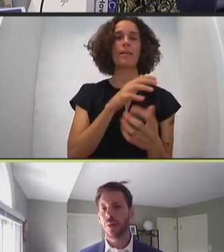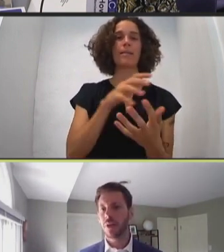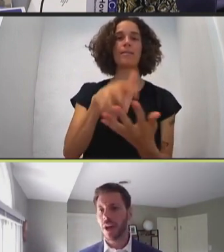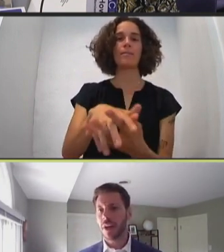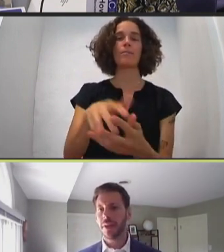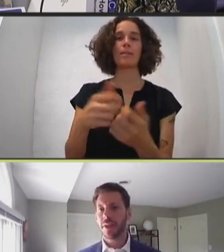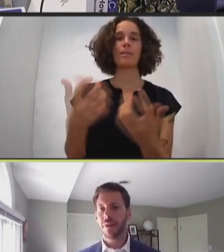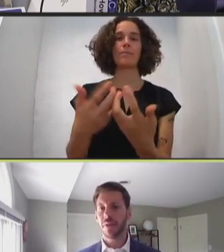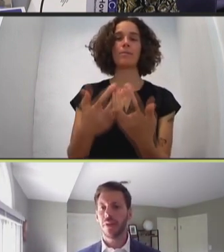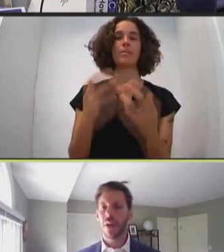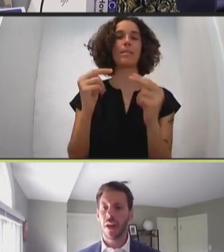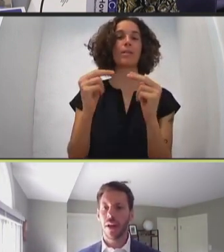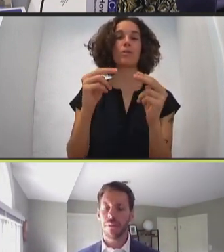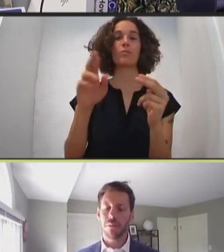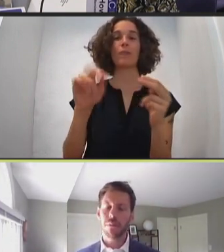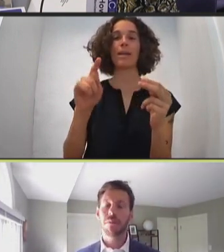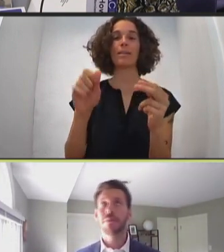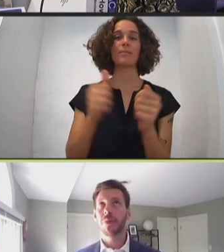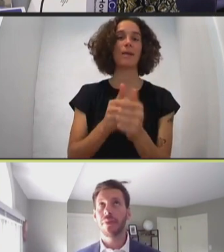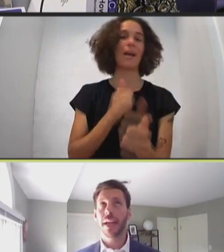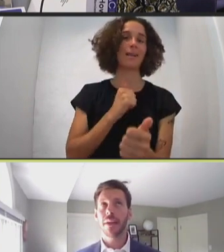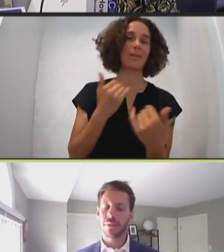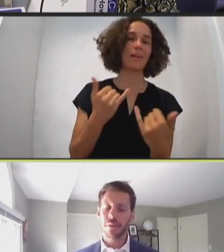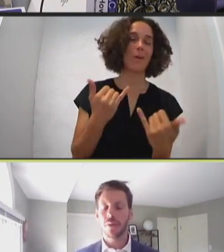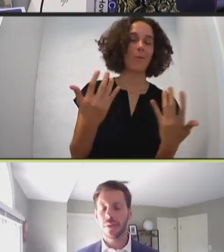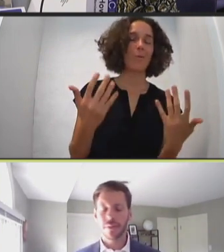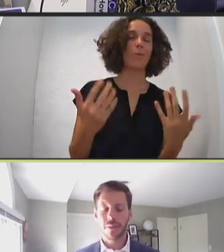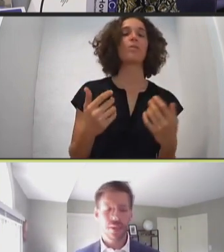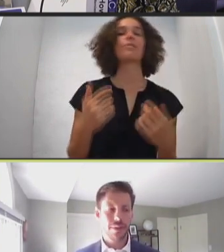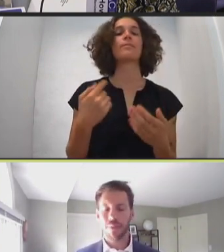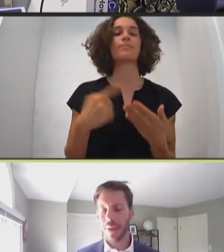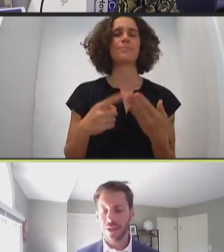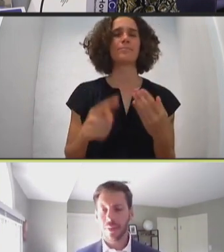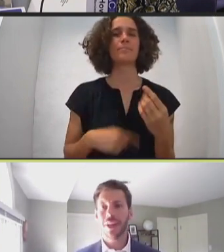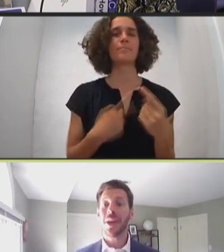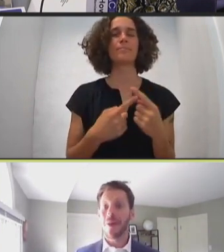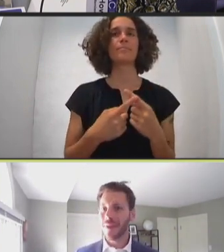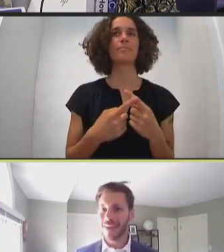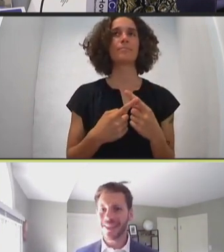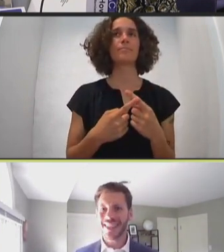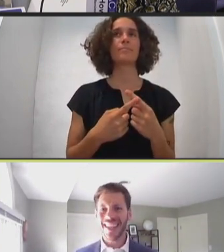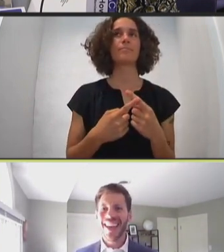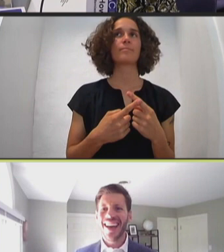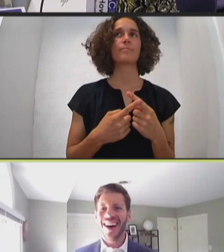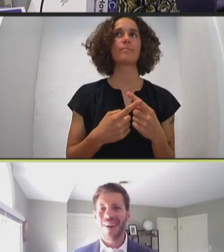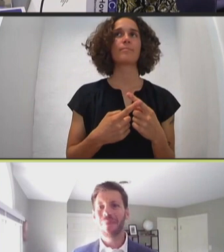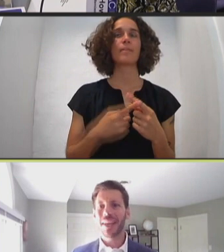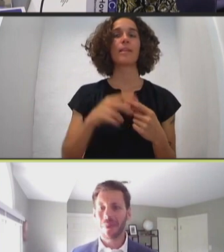when you're talking about different provide -- well, that's a bad terminology. VFC, being a